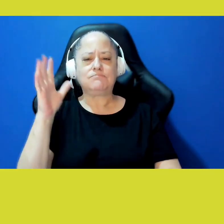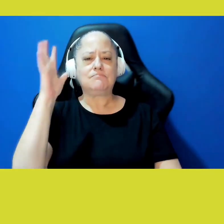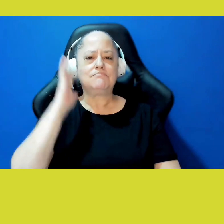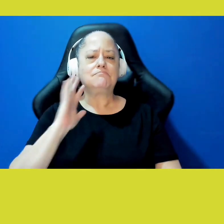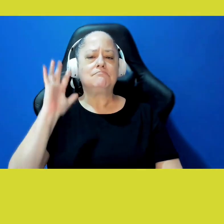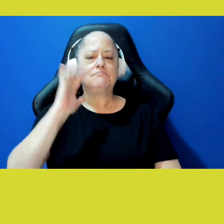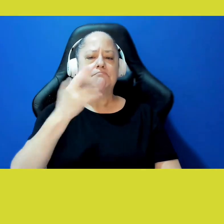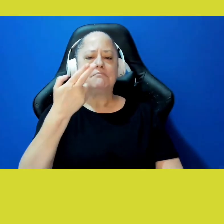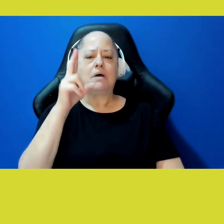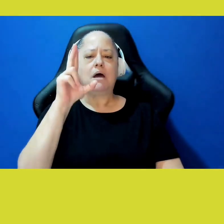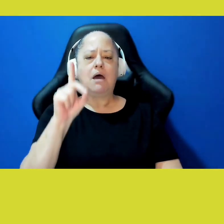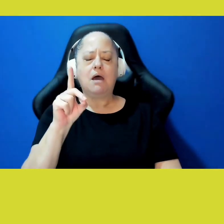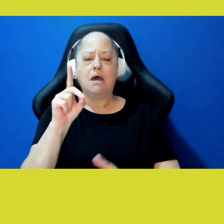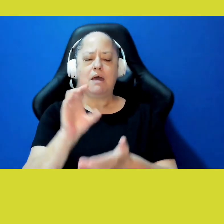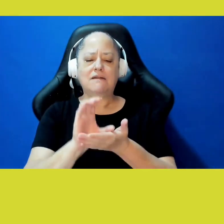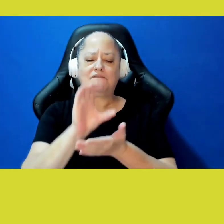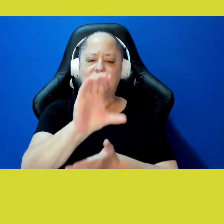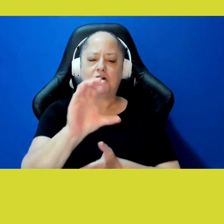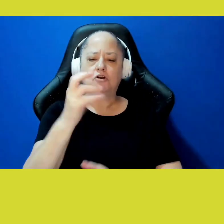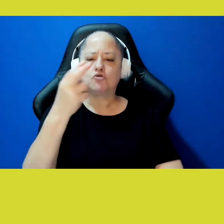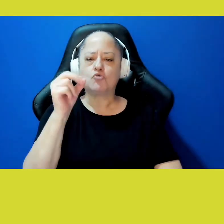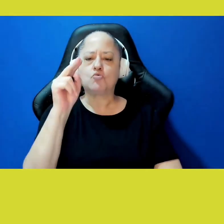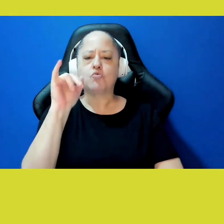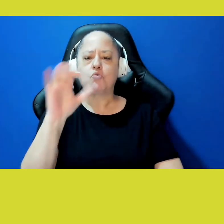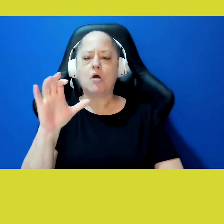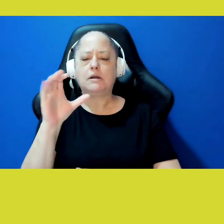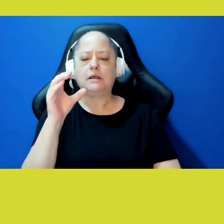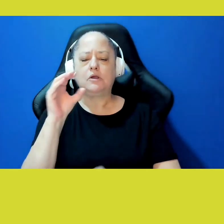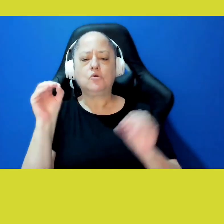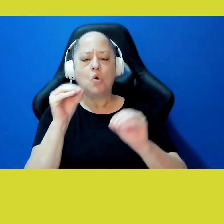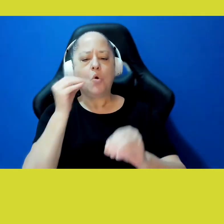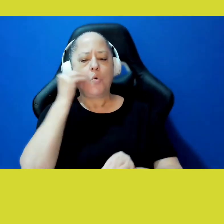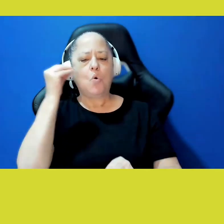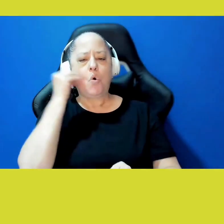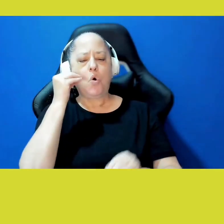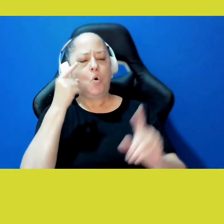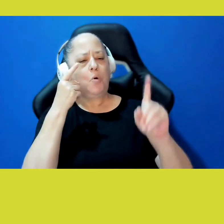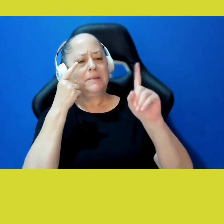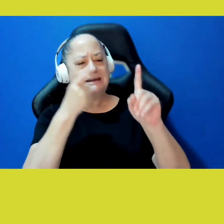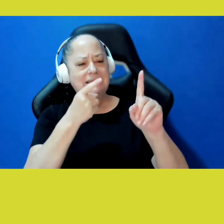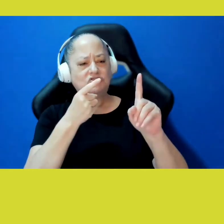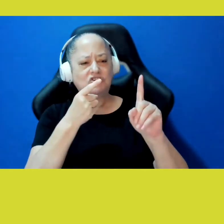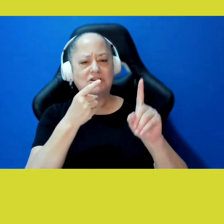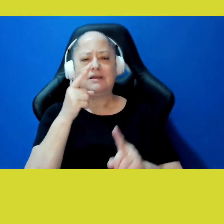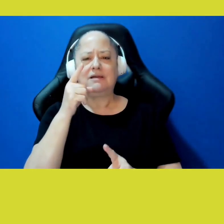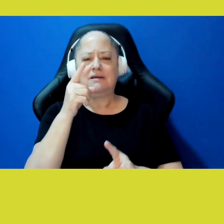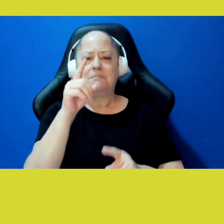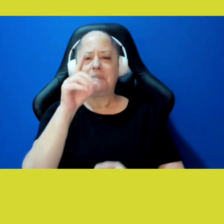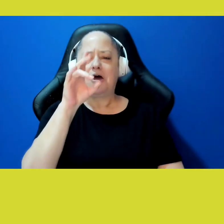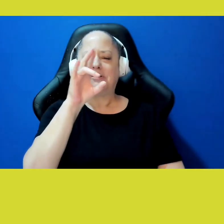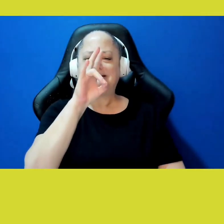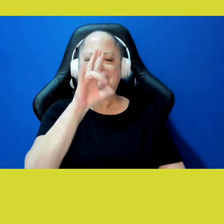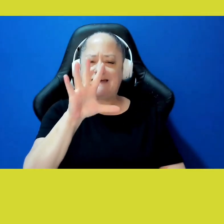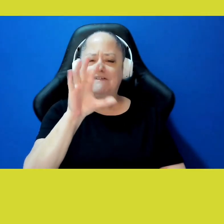a chronic homelessness initiative. And they took about, I think it was 75 or 100 people off the